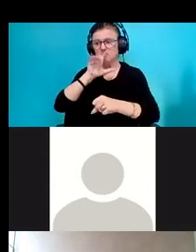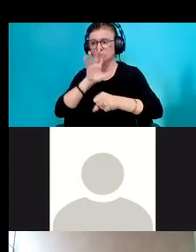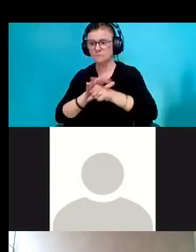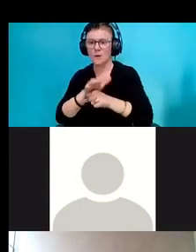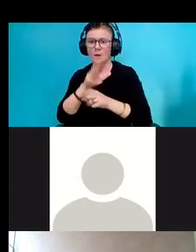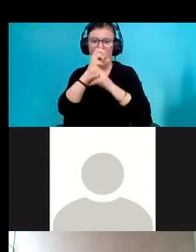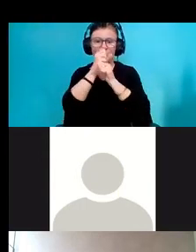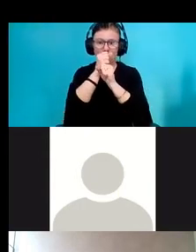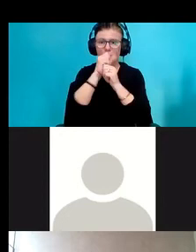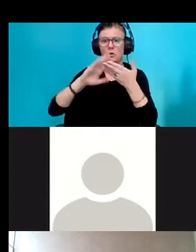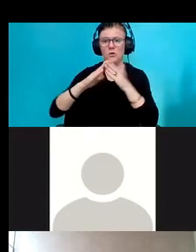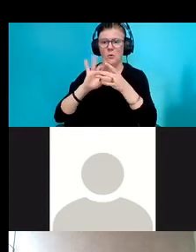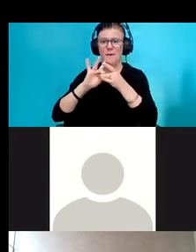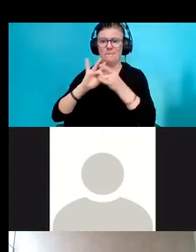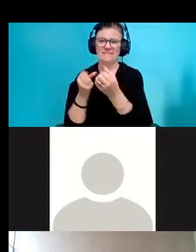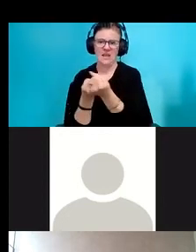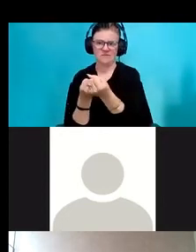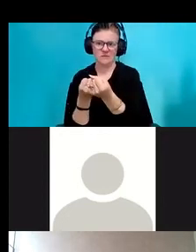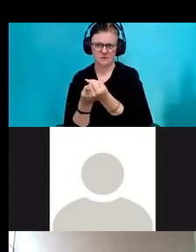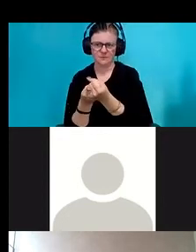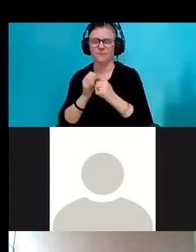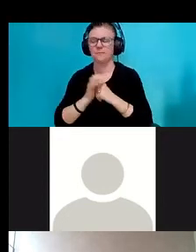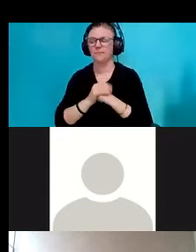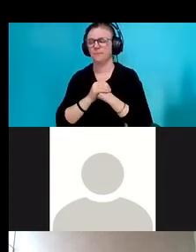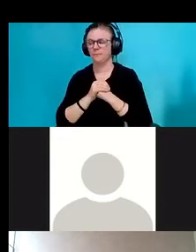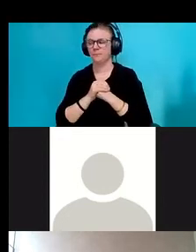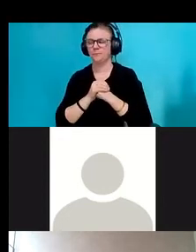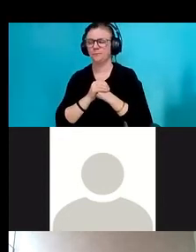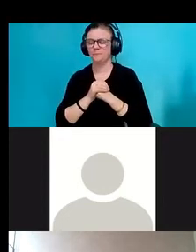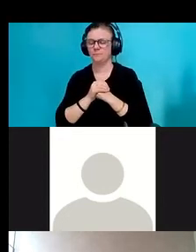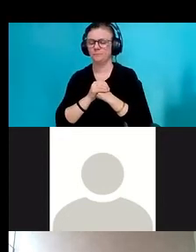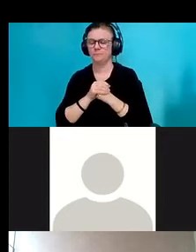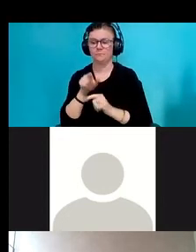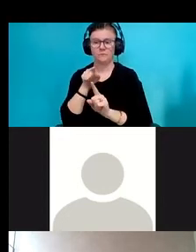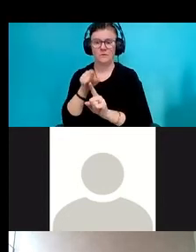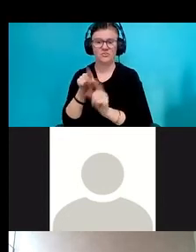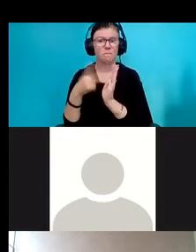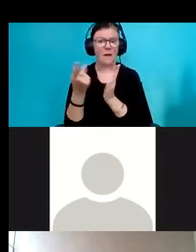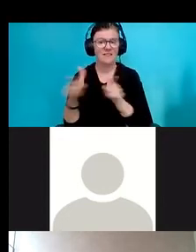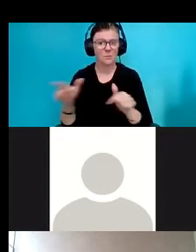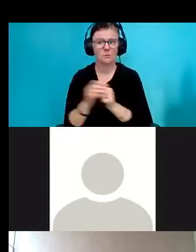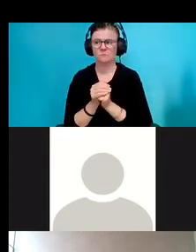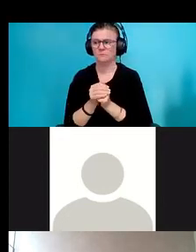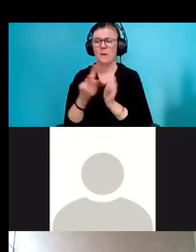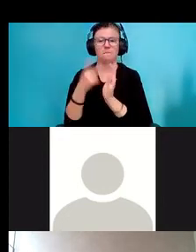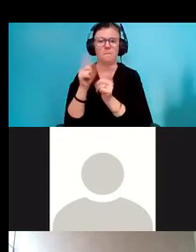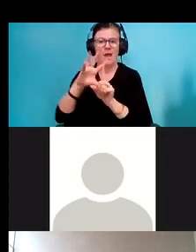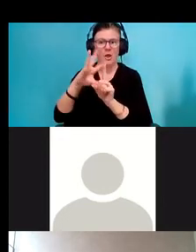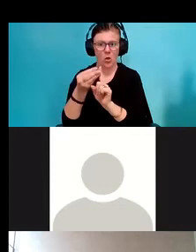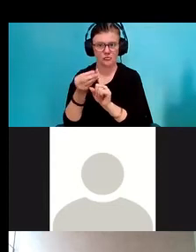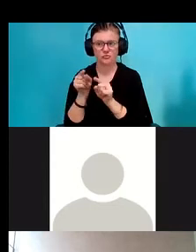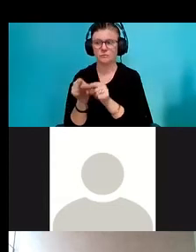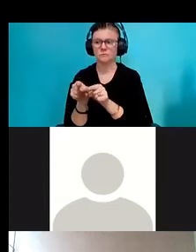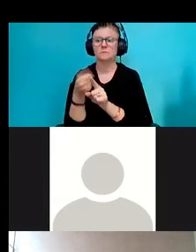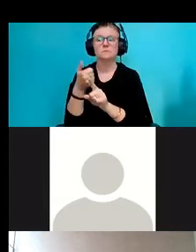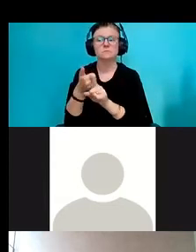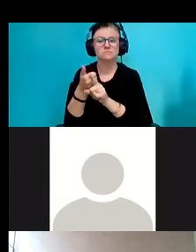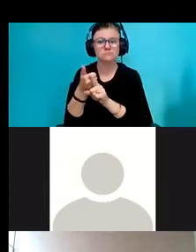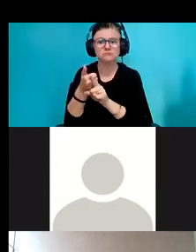community-based advocate. She is bilingual, bicultural, and able to provide comprehensive services